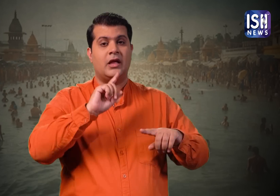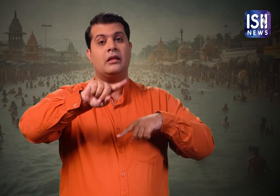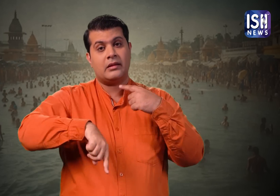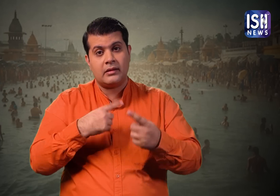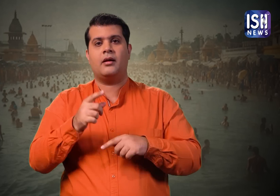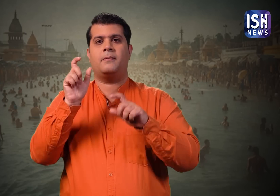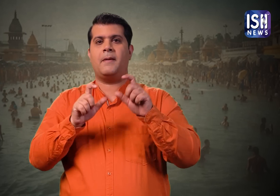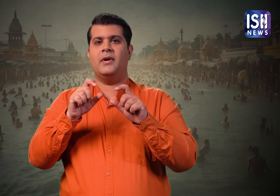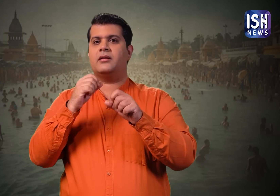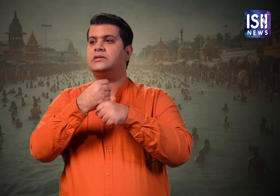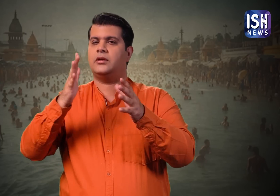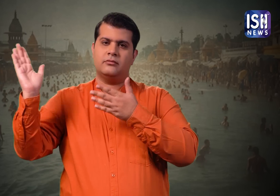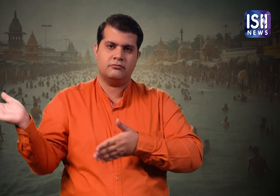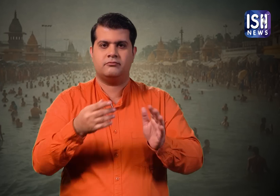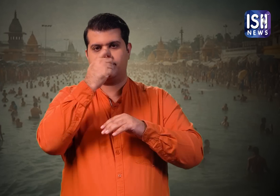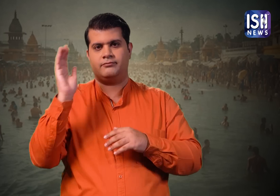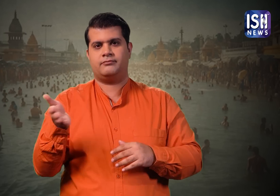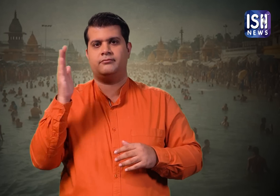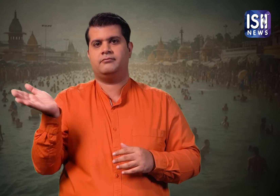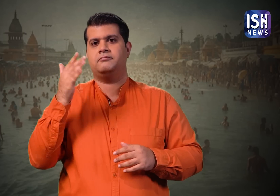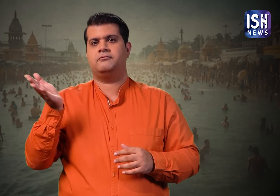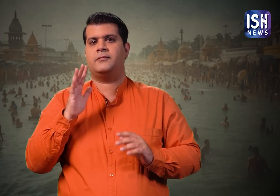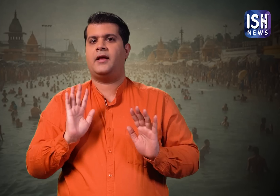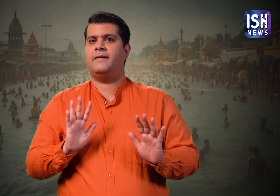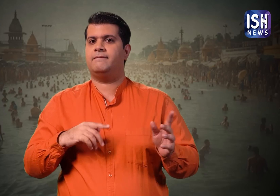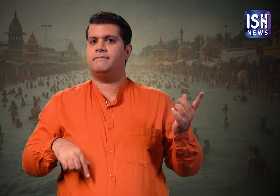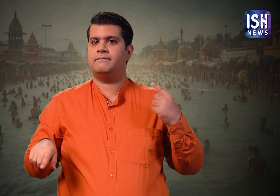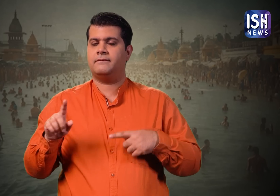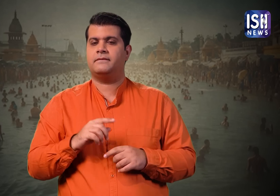After that, the general public was allowed.